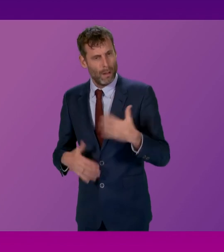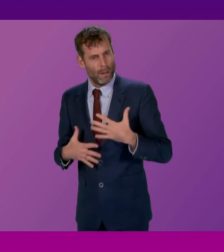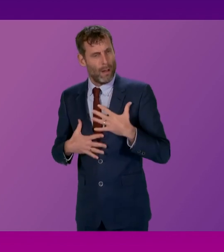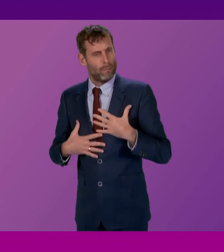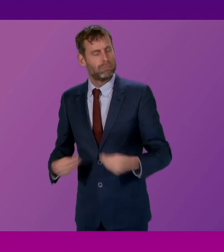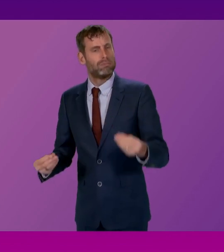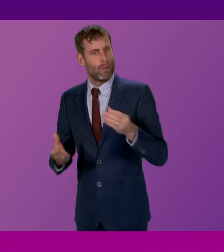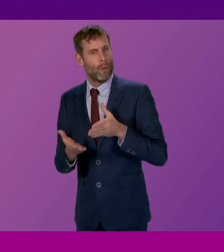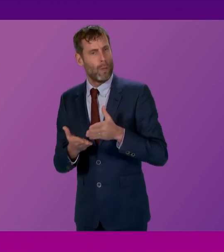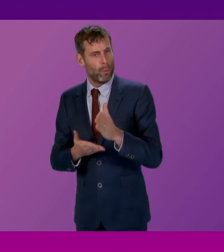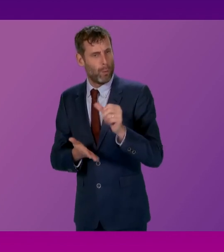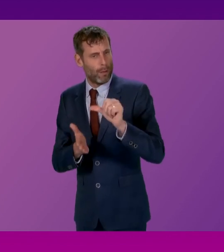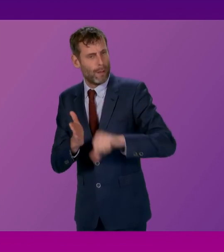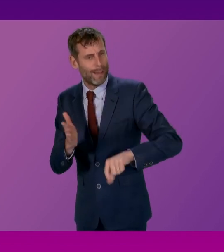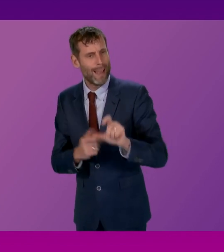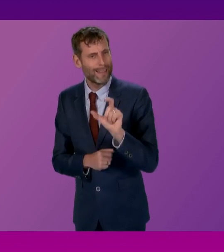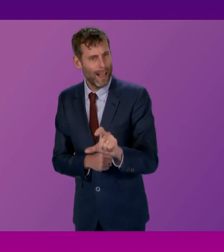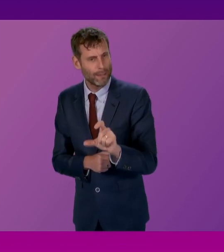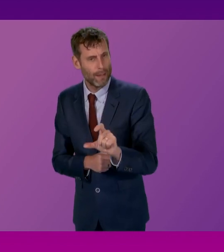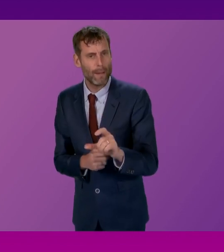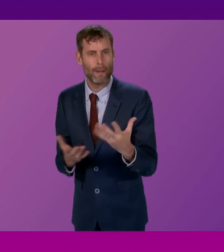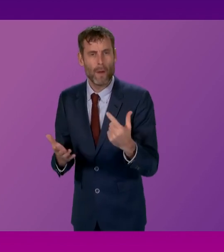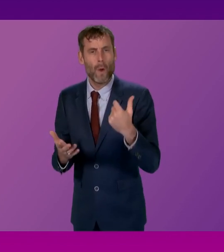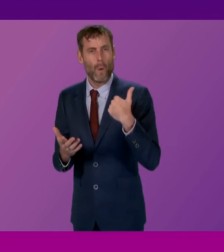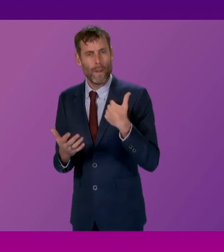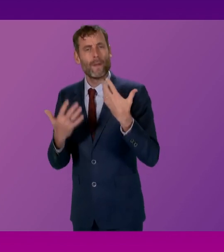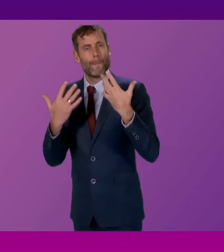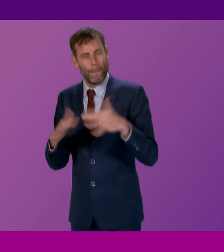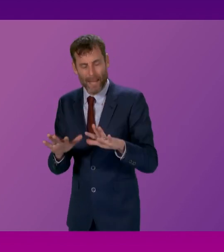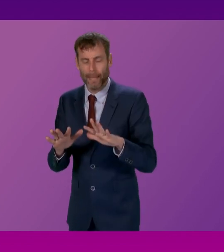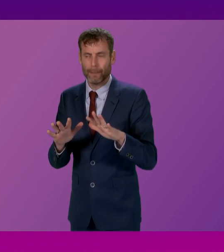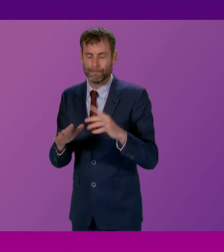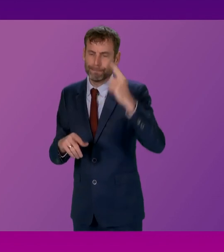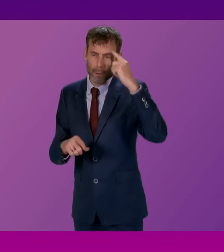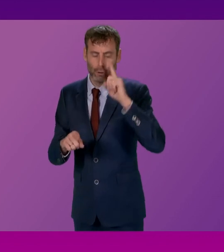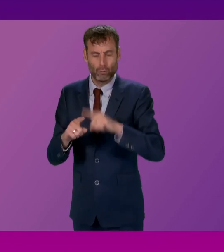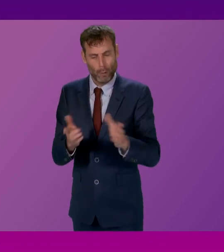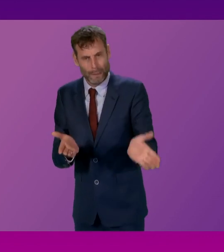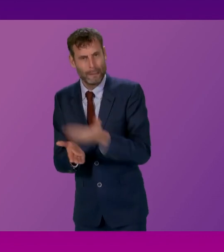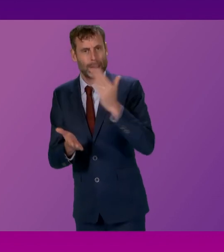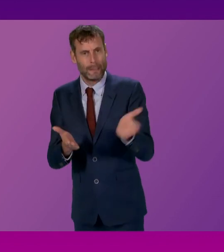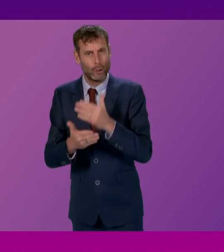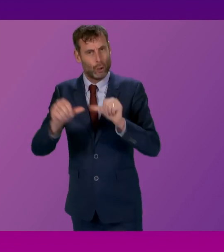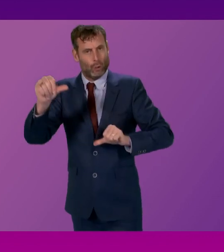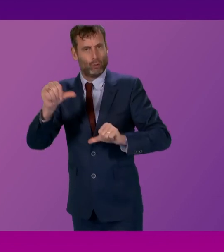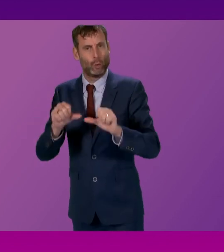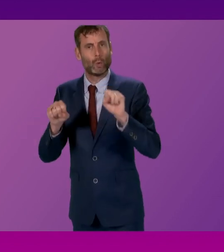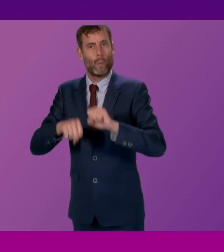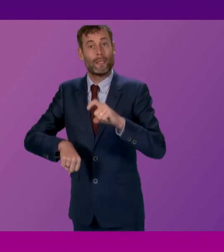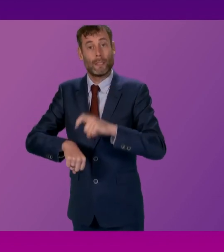We have been working towards improvements in waiting times, and we have met the 31-day